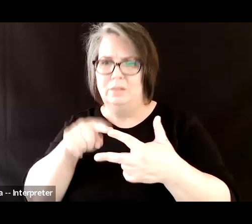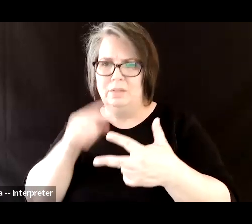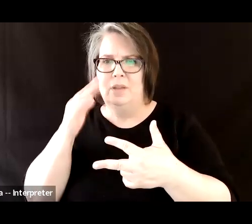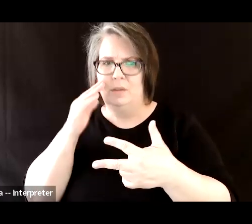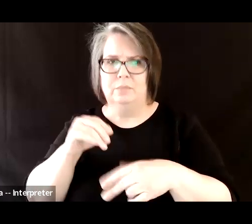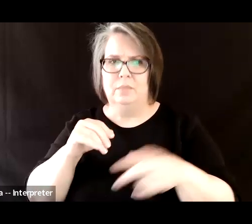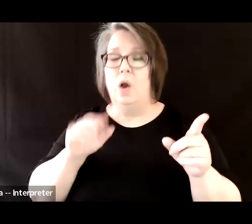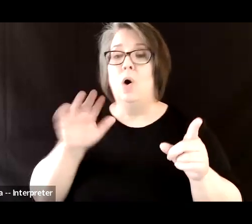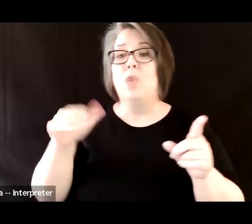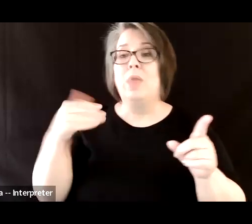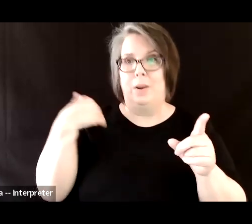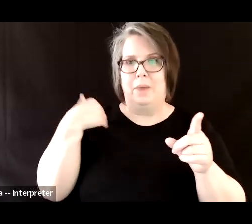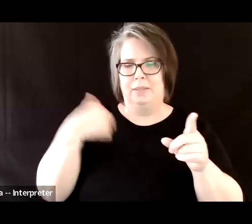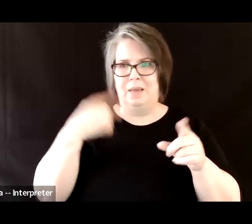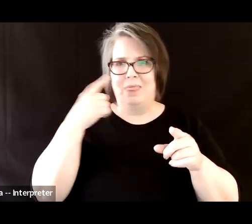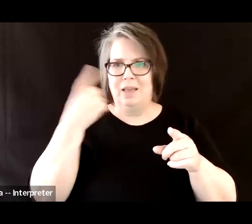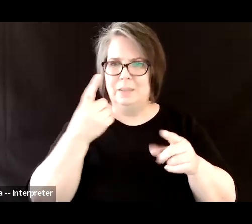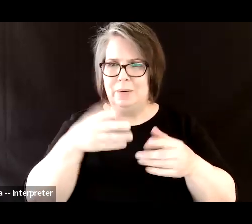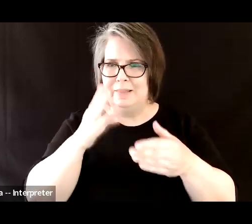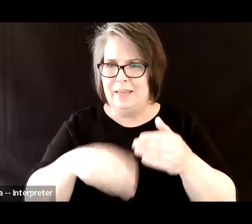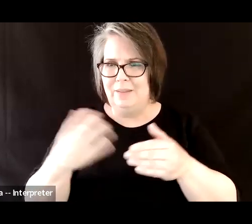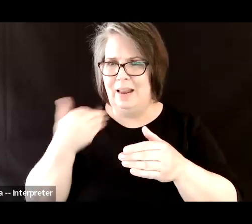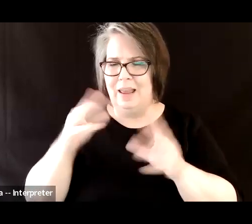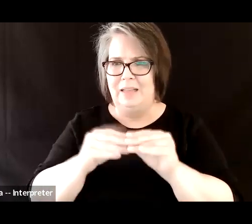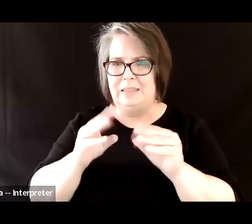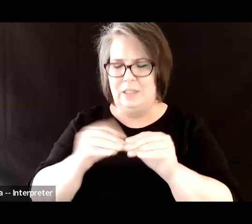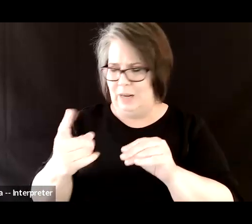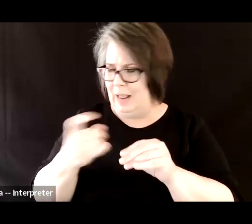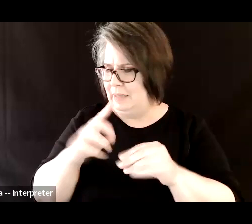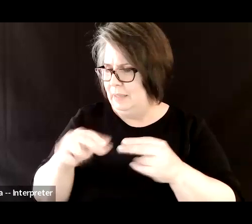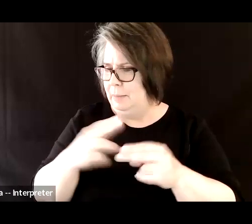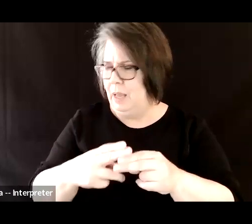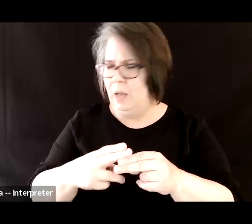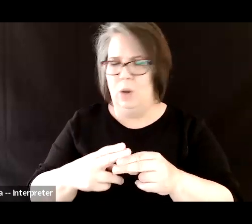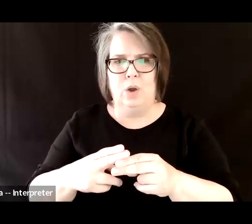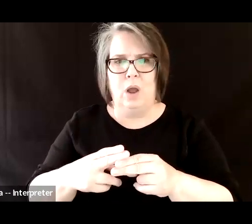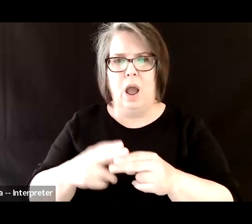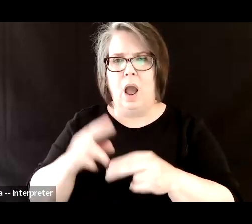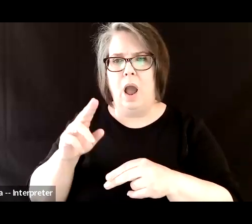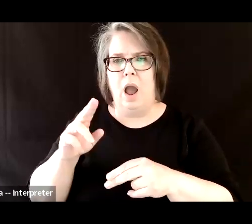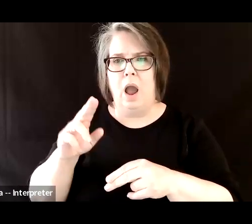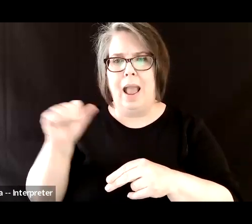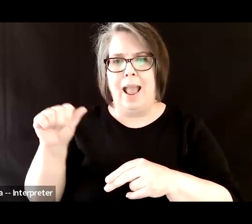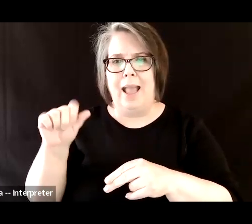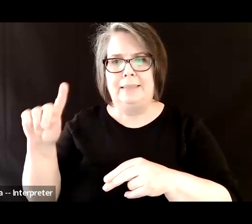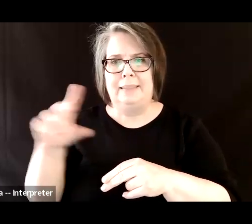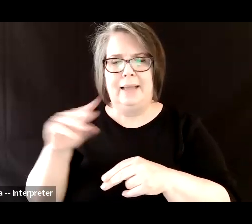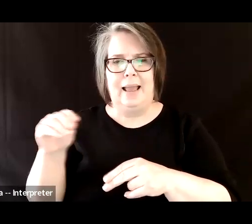That reminds me. I someone at the last session asked about audio descriptions and what that looks like,